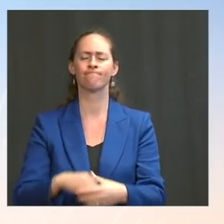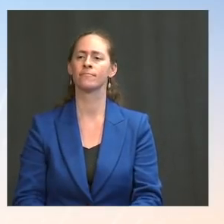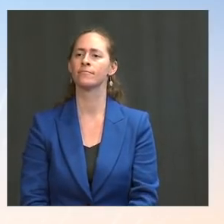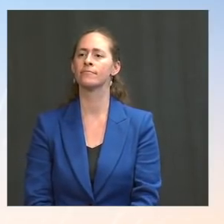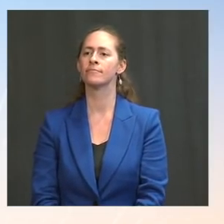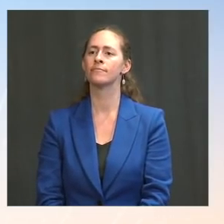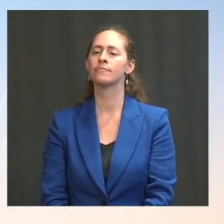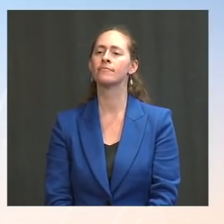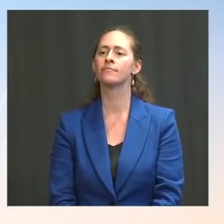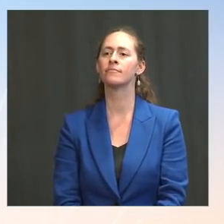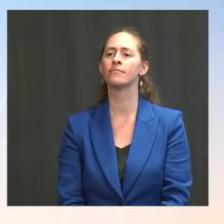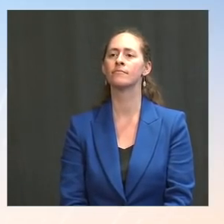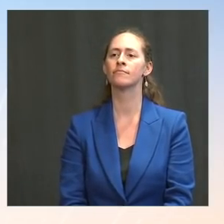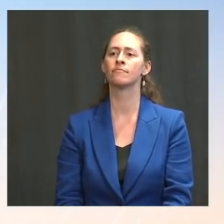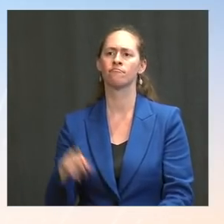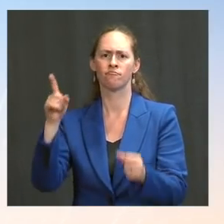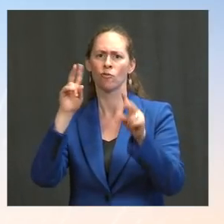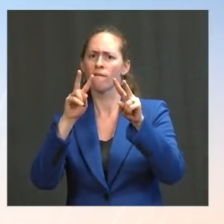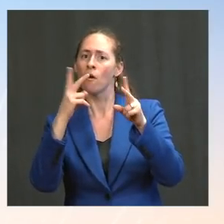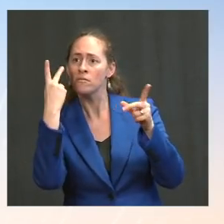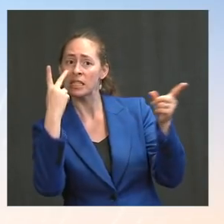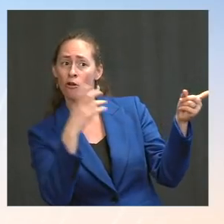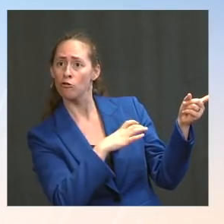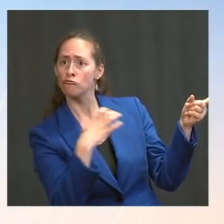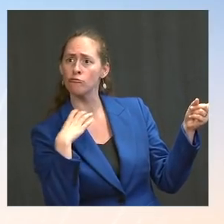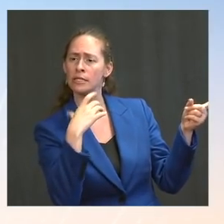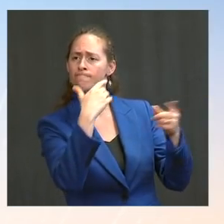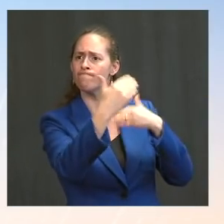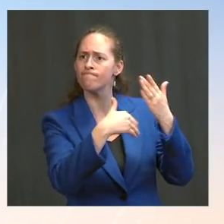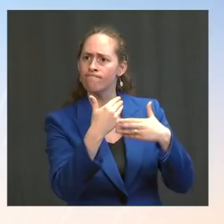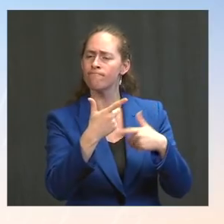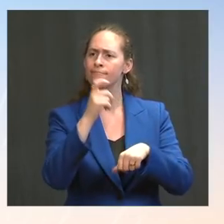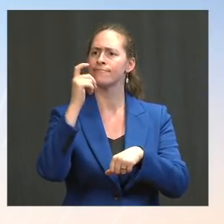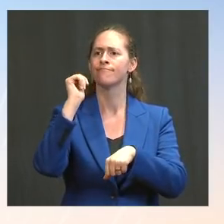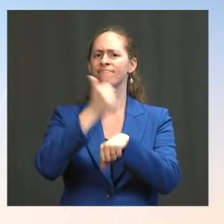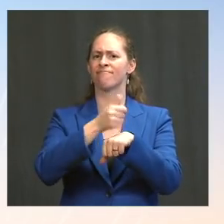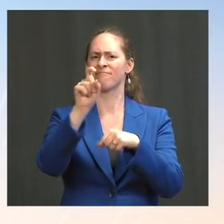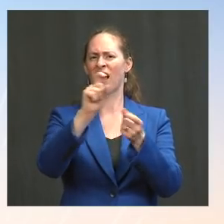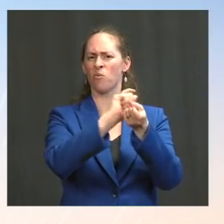to implement these necessary reforms. He's grateful for the leadership of Senator Gillibrand,